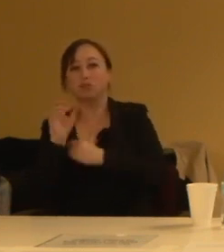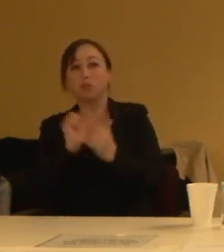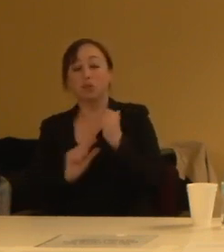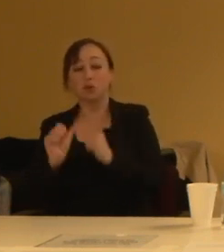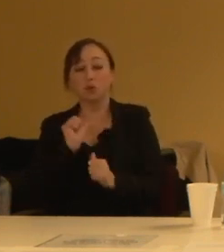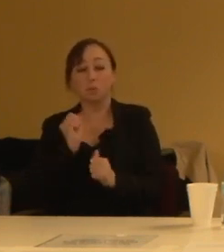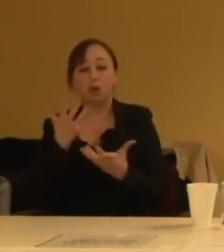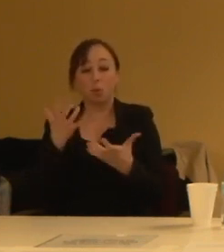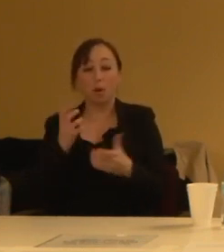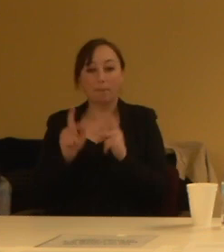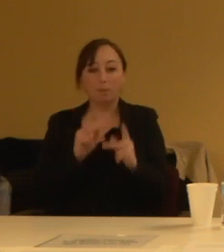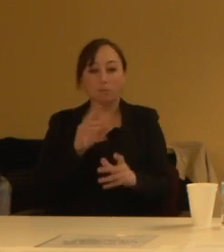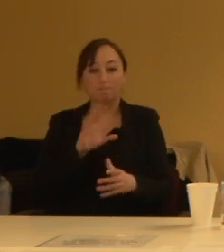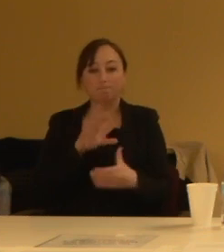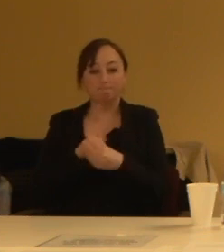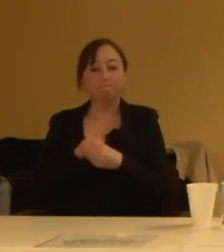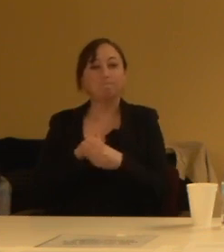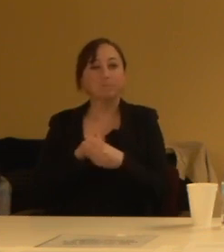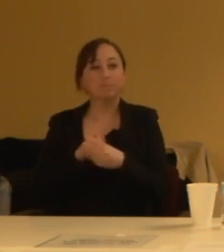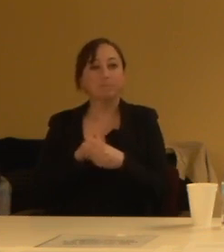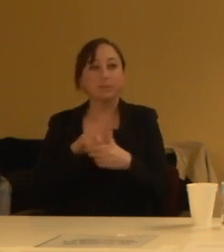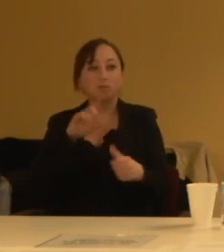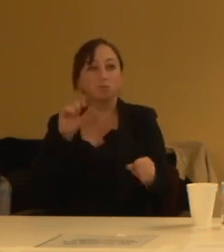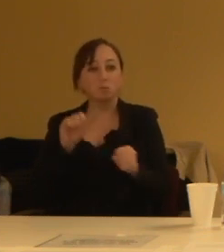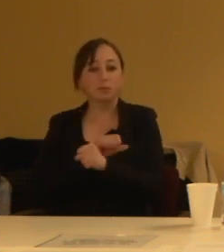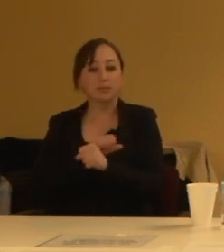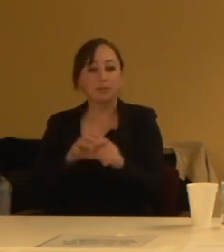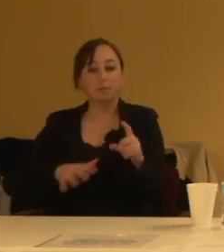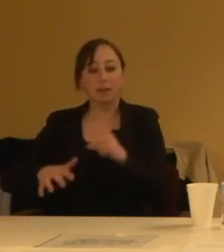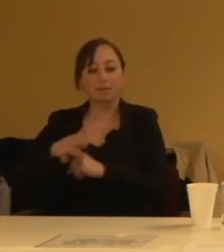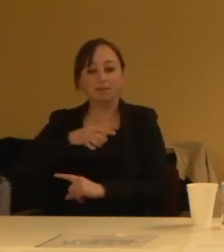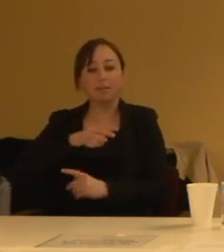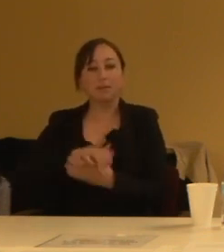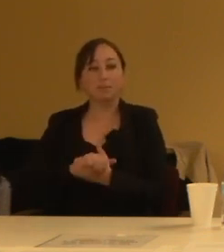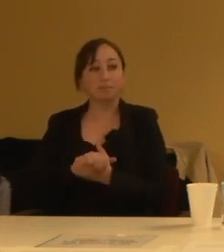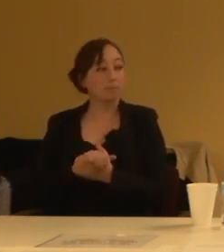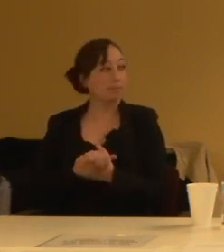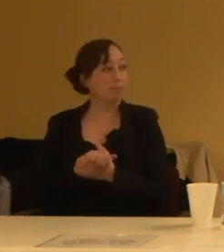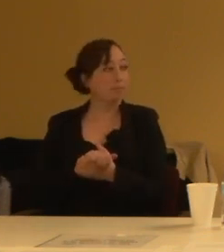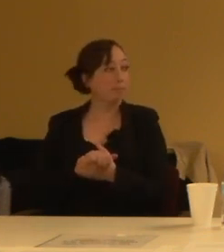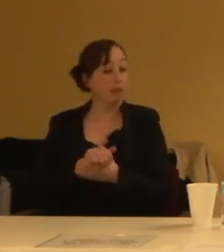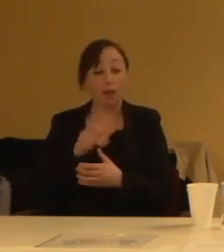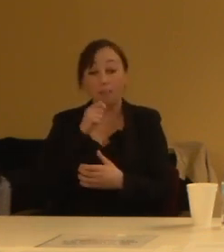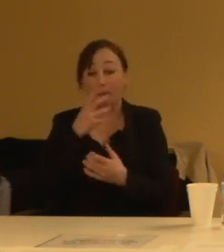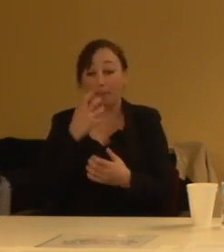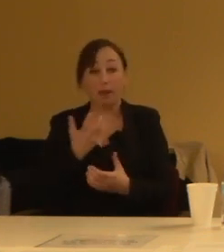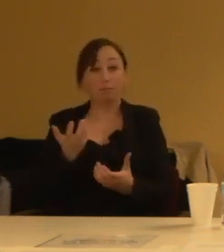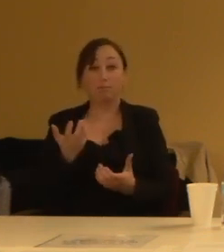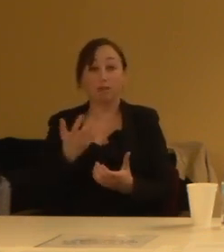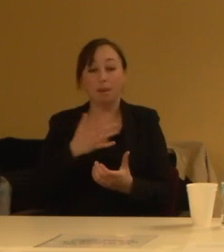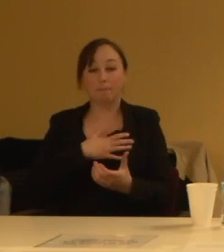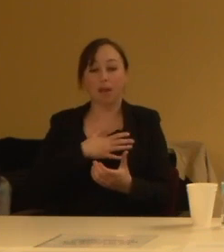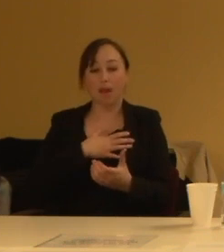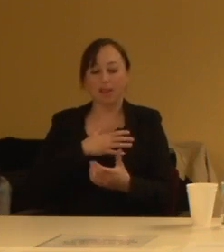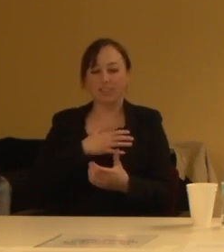spaces, and the only way we're gonna do that is by meeting them where they are, and everyone's gotten, and I ain't mad at 'em 'cause like, my introvert self was living